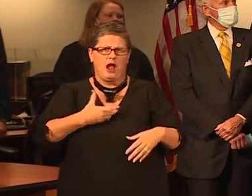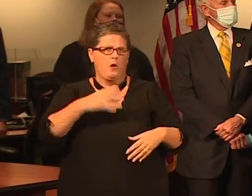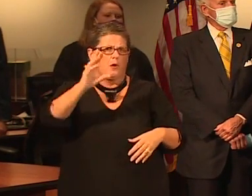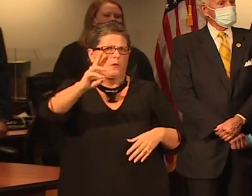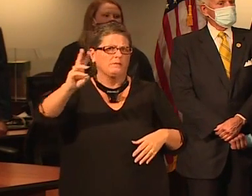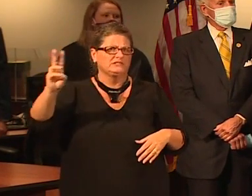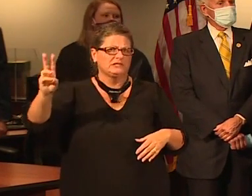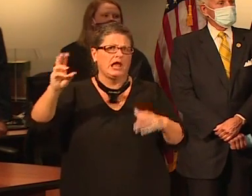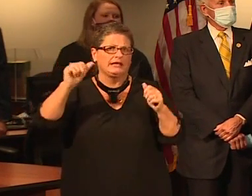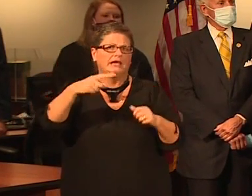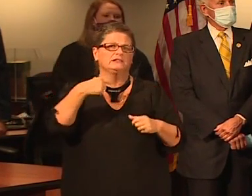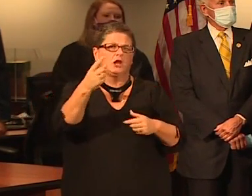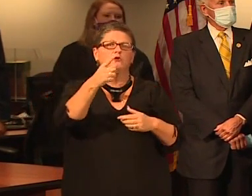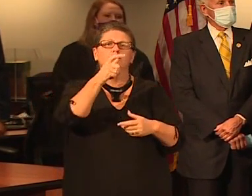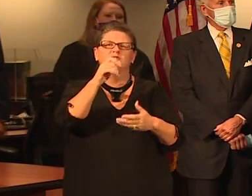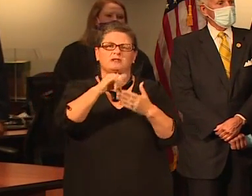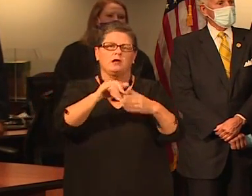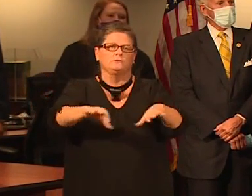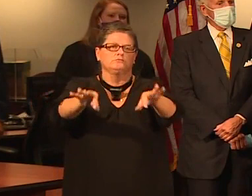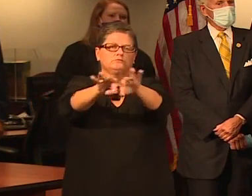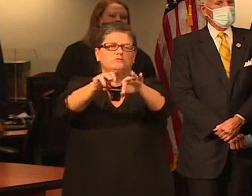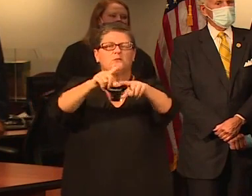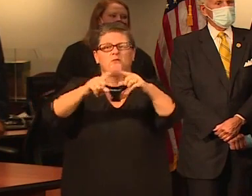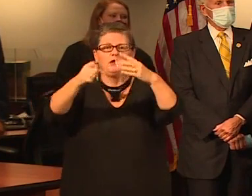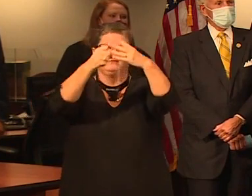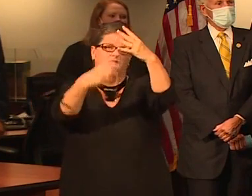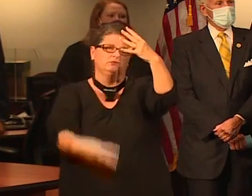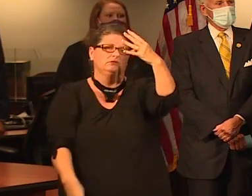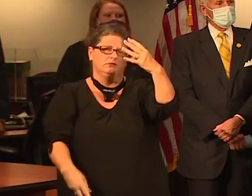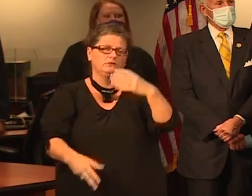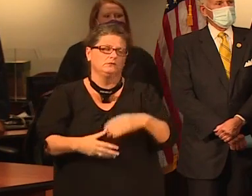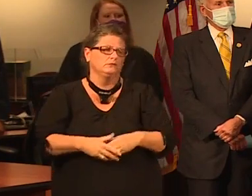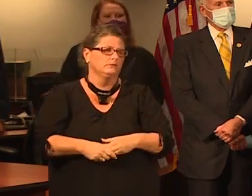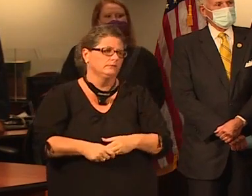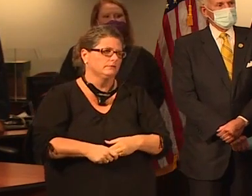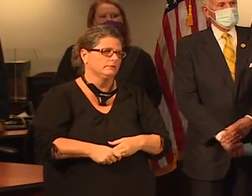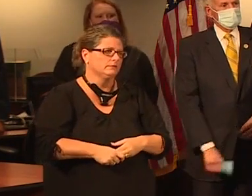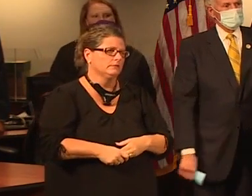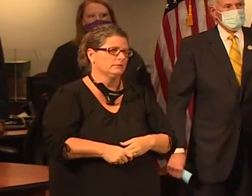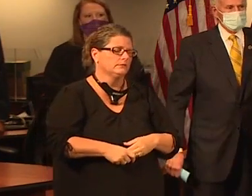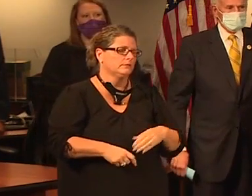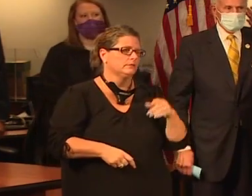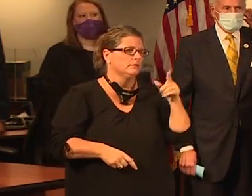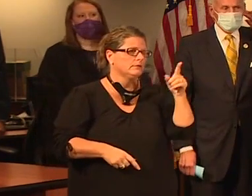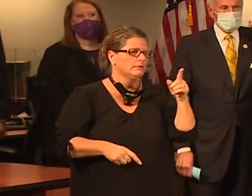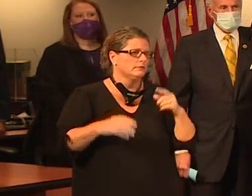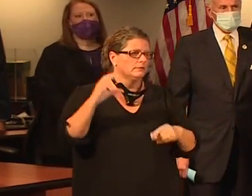I THINK WE CAN PROVIDE THAT INFORMATION, IT MAY BE ON THE WEBSITE.